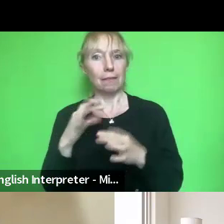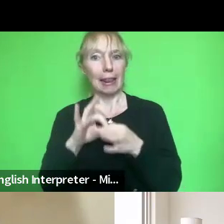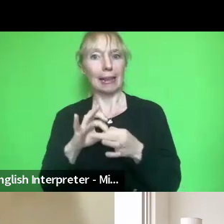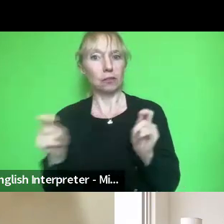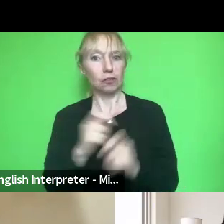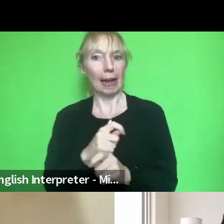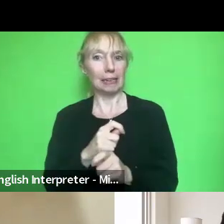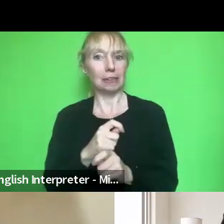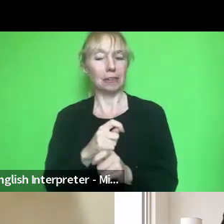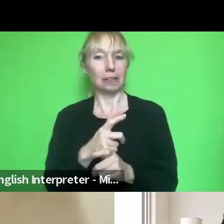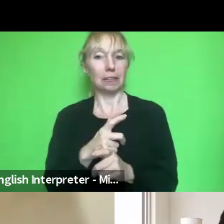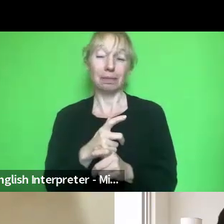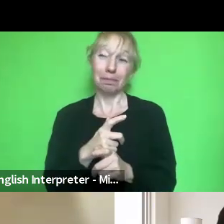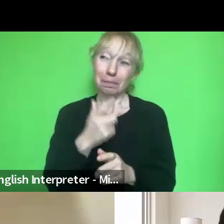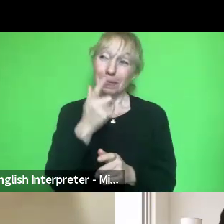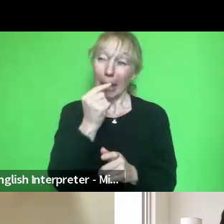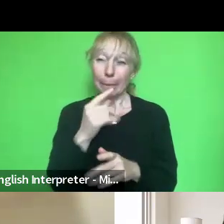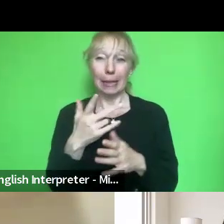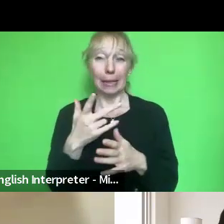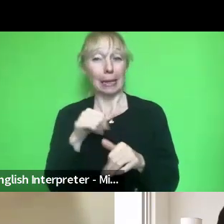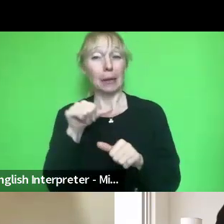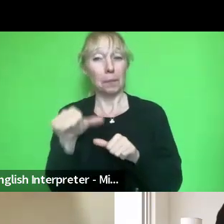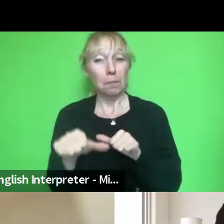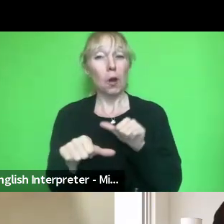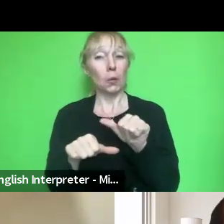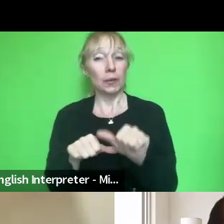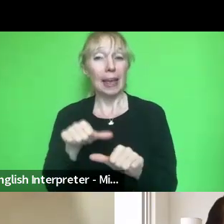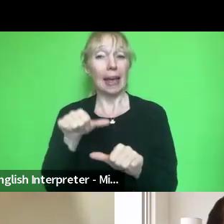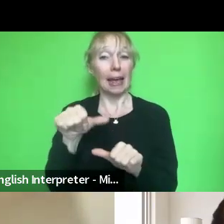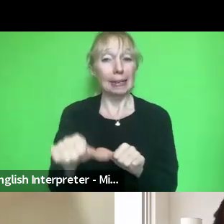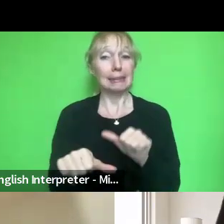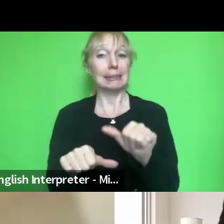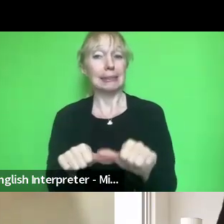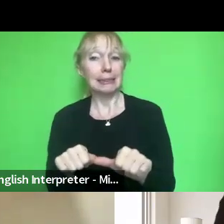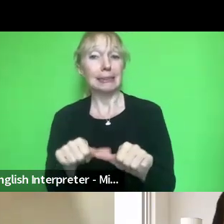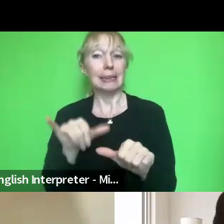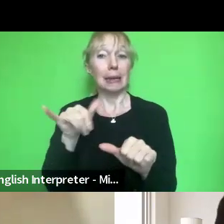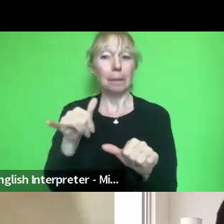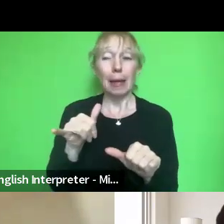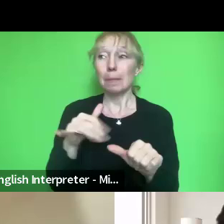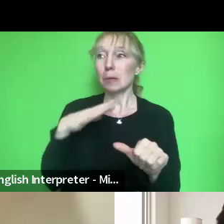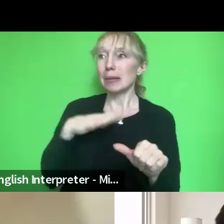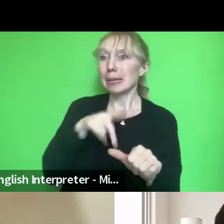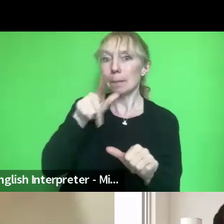sometimes that's a process. It doesn't mean you can't get there, it just means maybe you need to get buy-in internally. It's how you work with others.